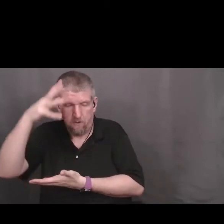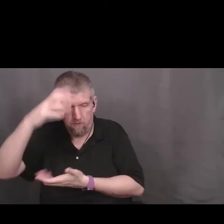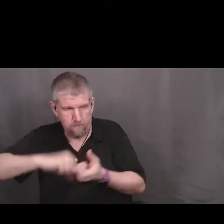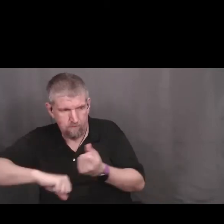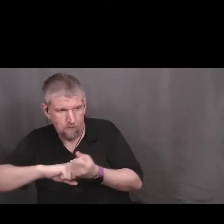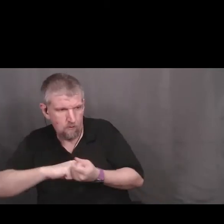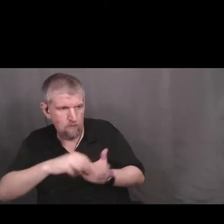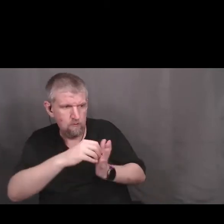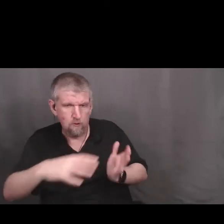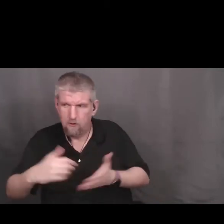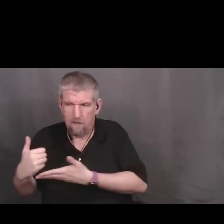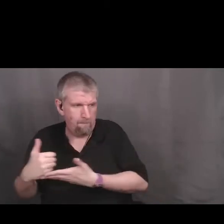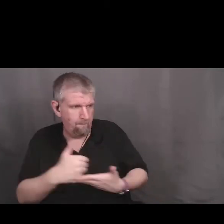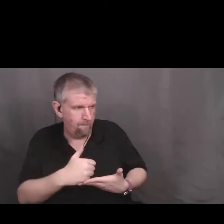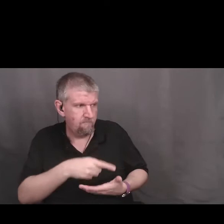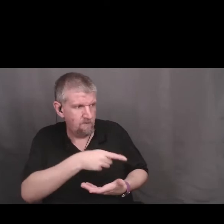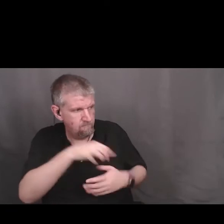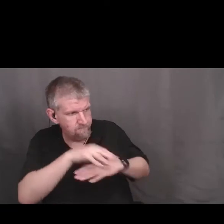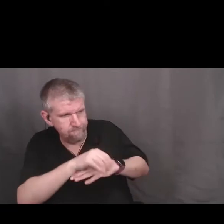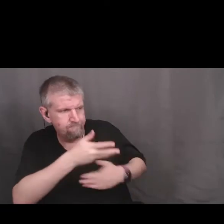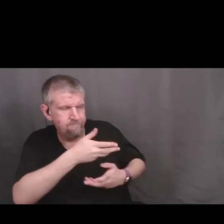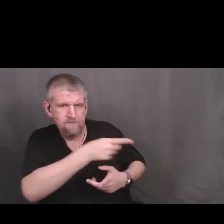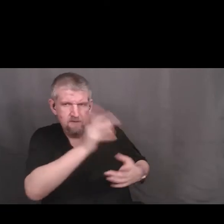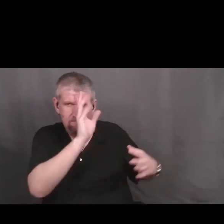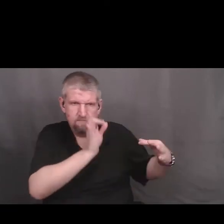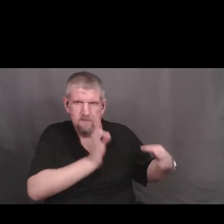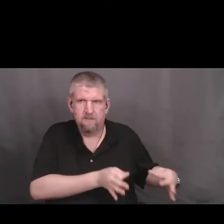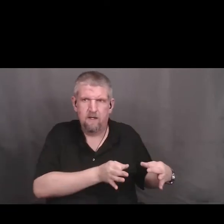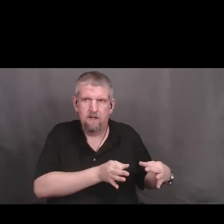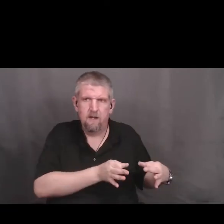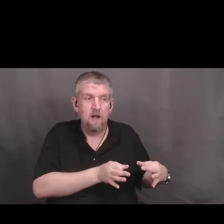help the student make decisions and also, once the student makes the decision,